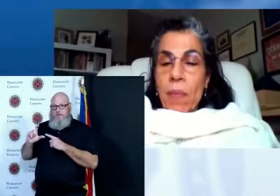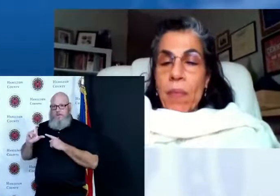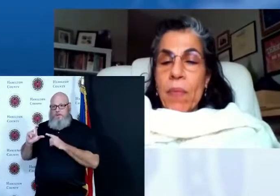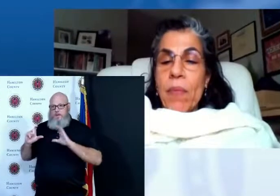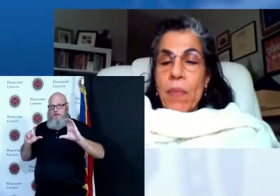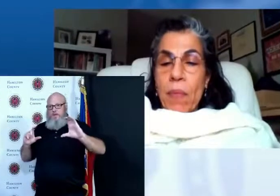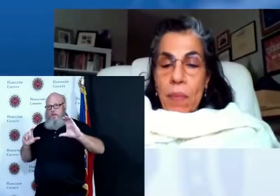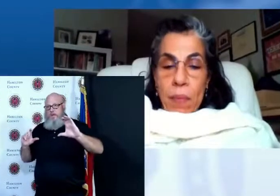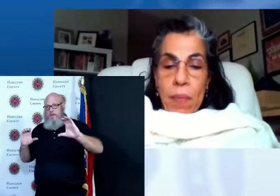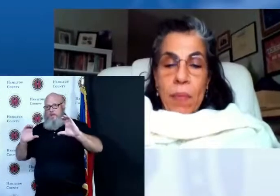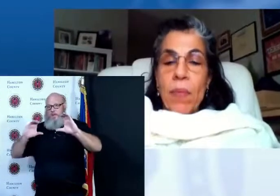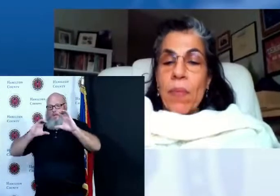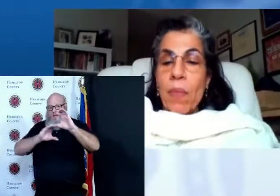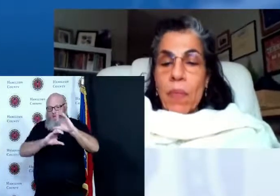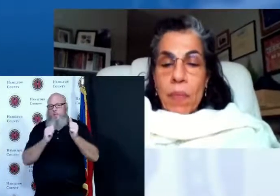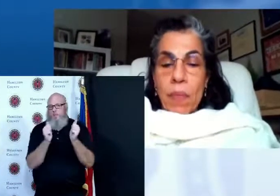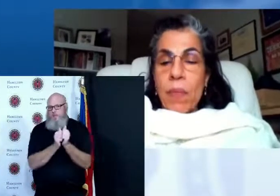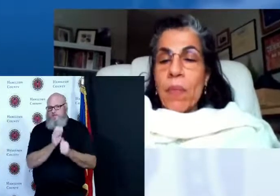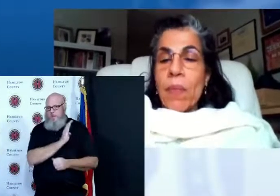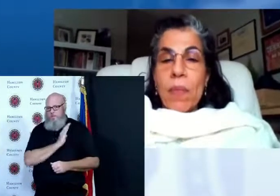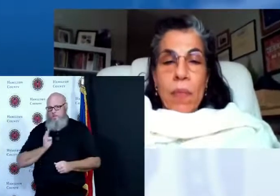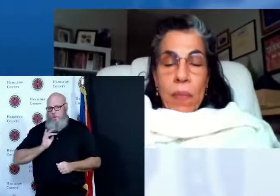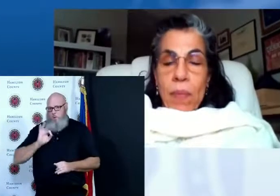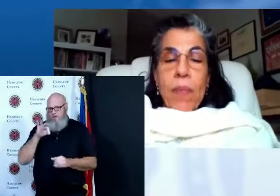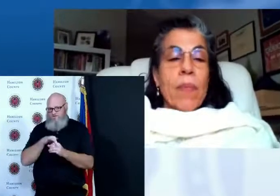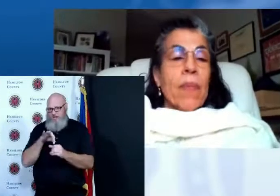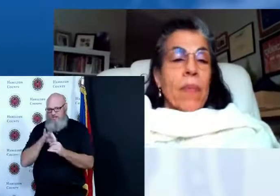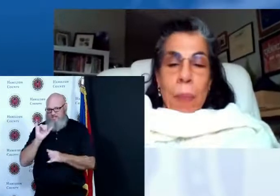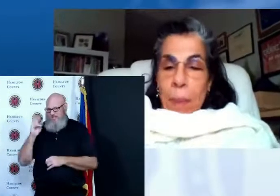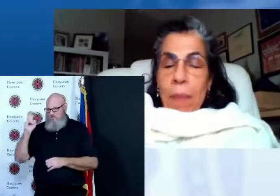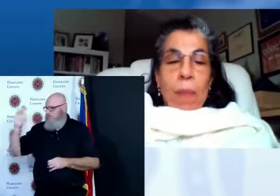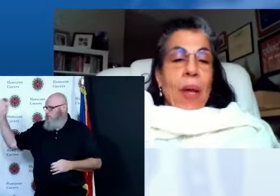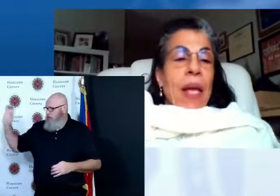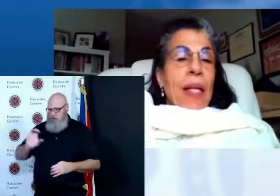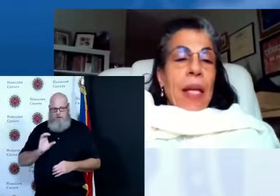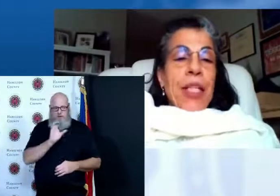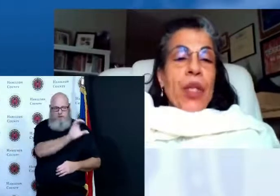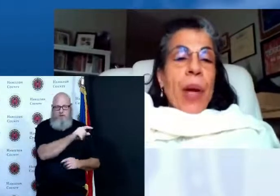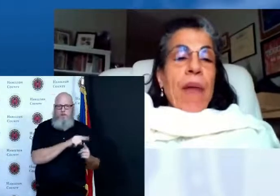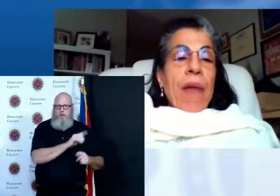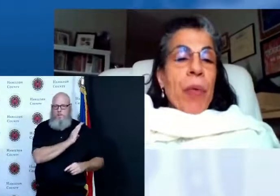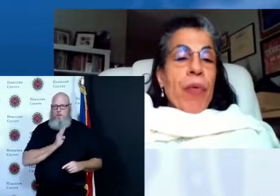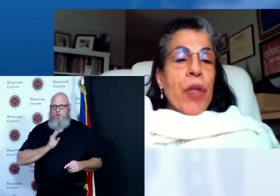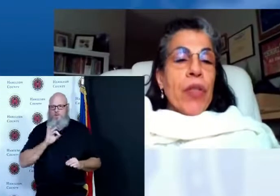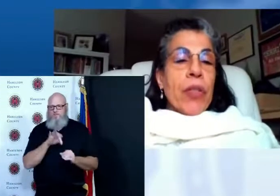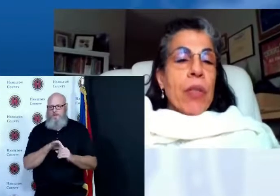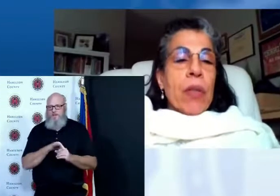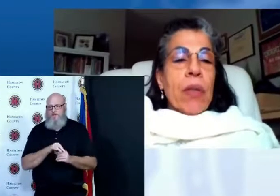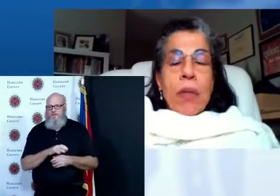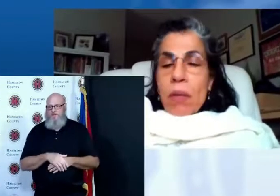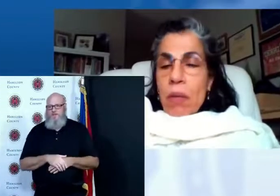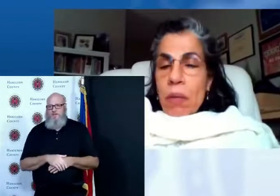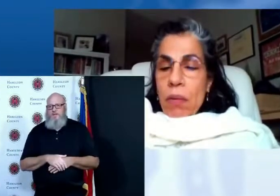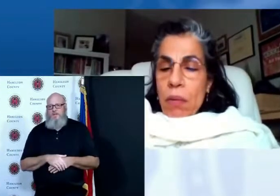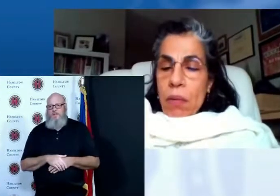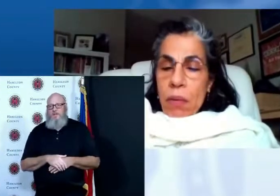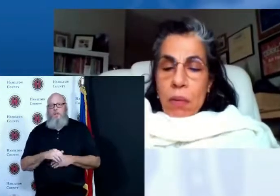were were quickly filled up by anxious and excited 80 year olds did you have any refusals you know